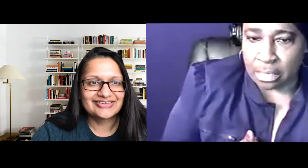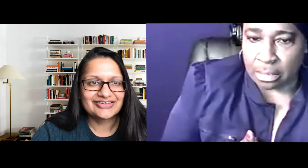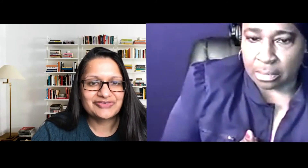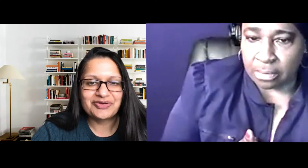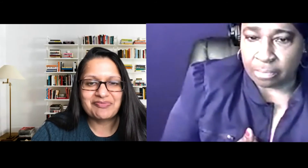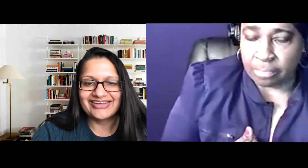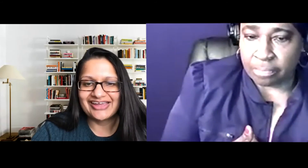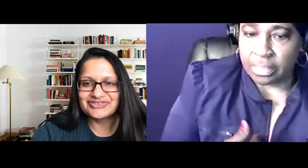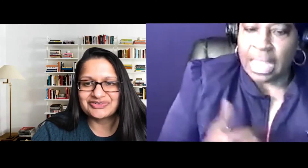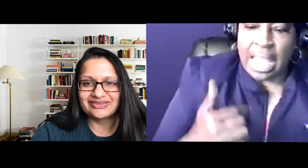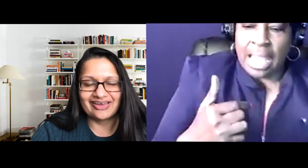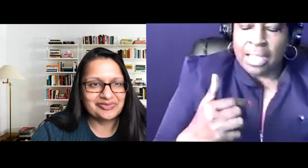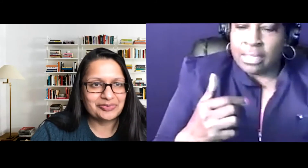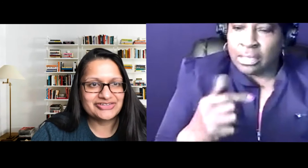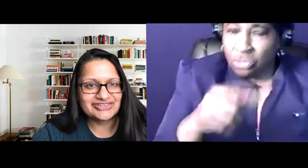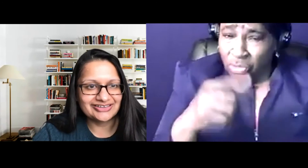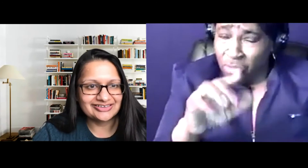If you wouldn't mind answering that, we would appreciate it.